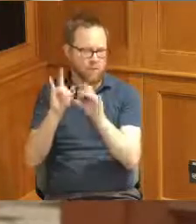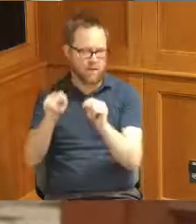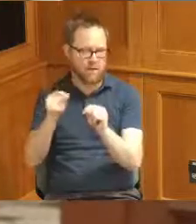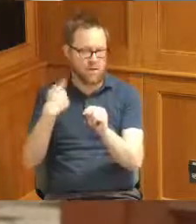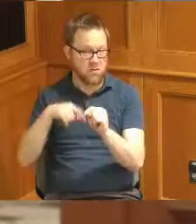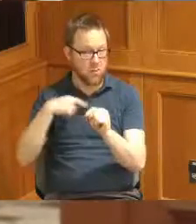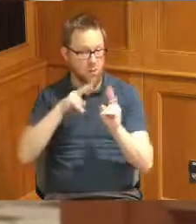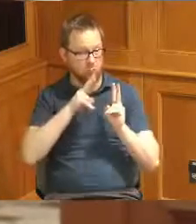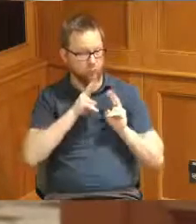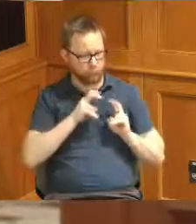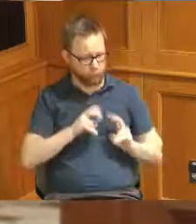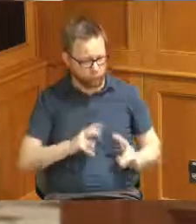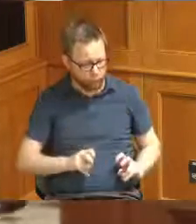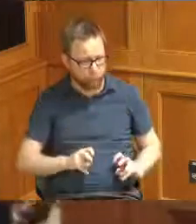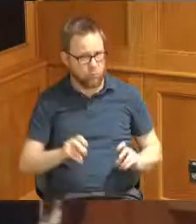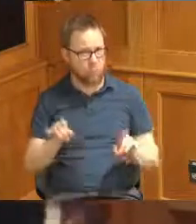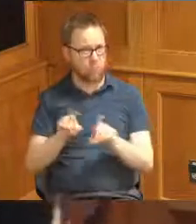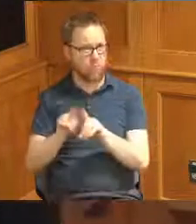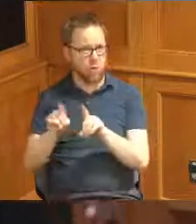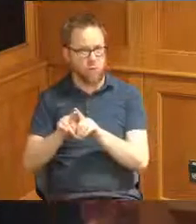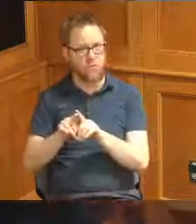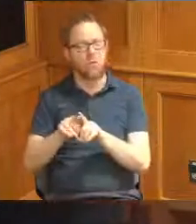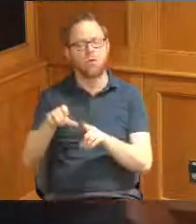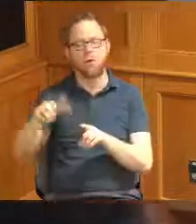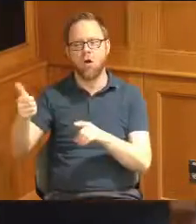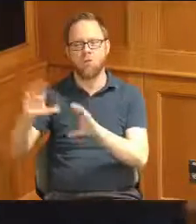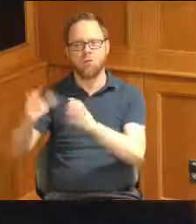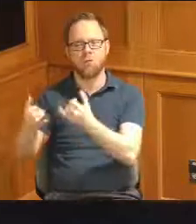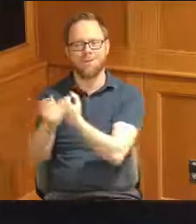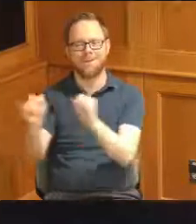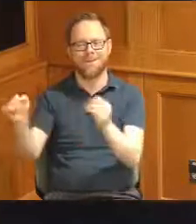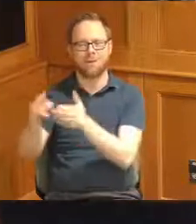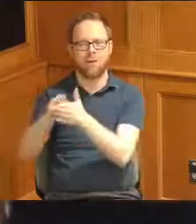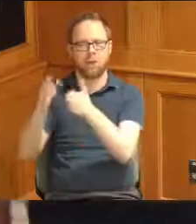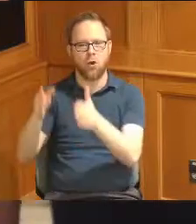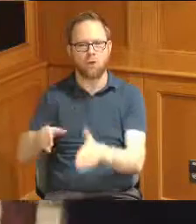employing that the services of a third party independent contractor Mission critical Partners